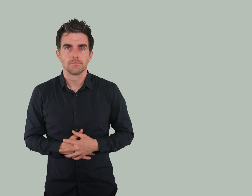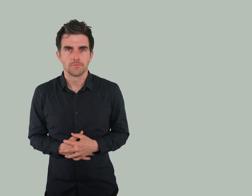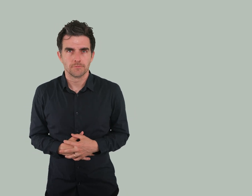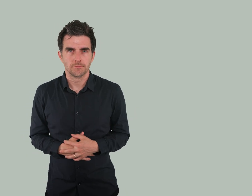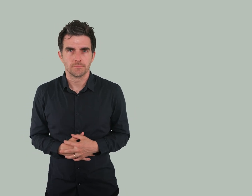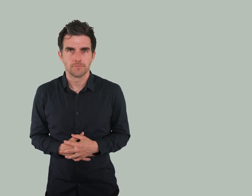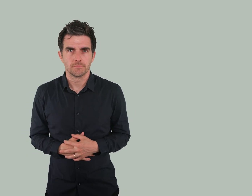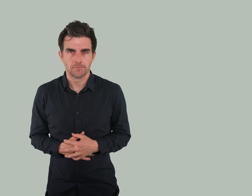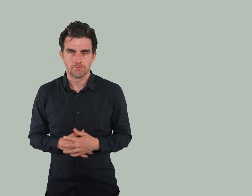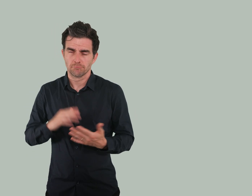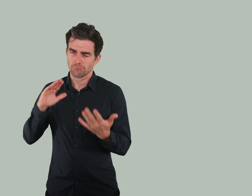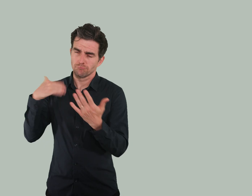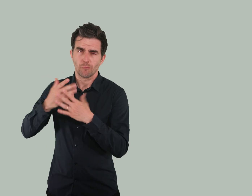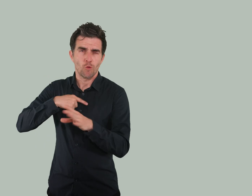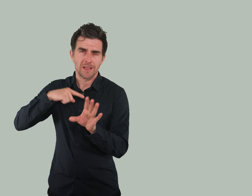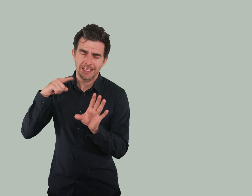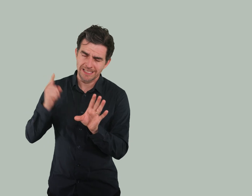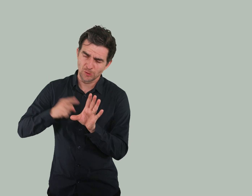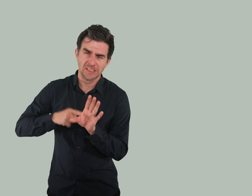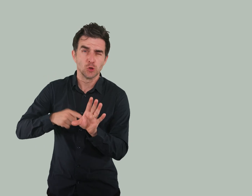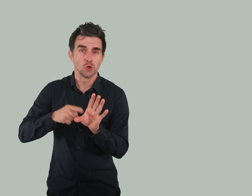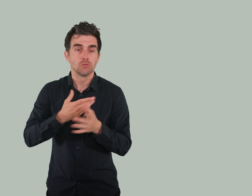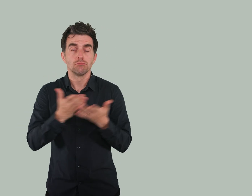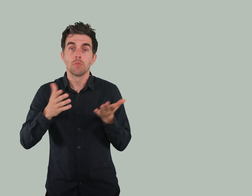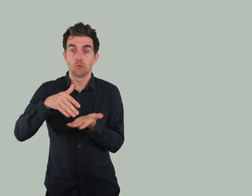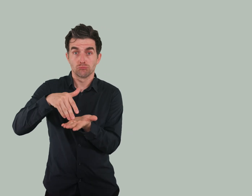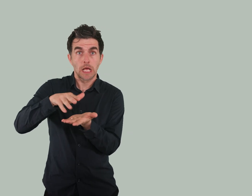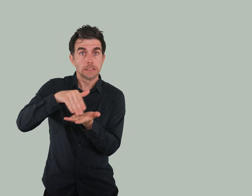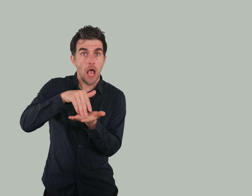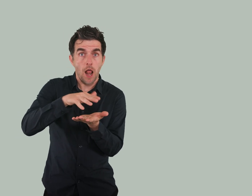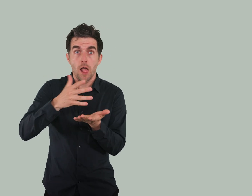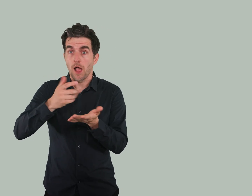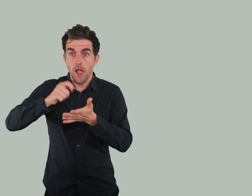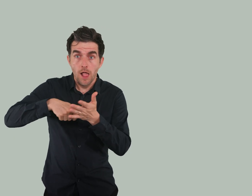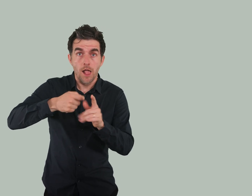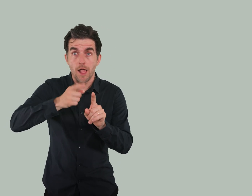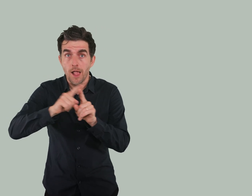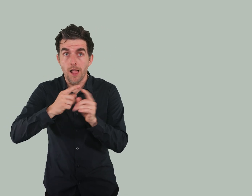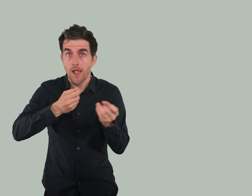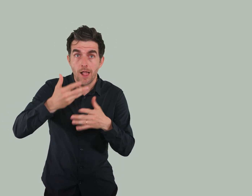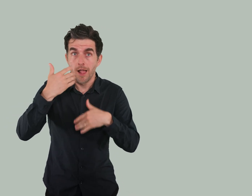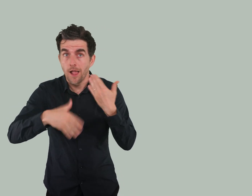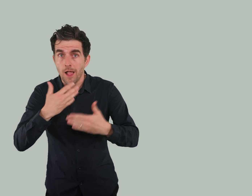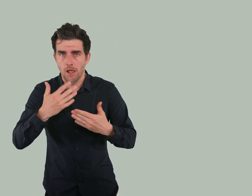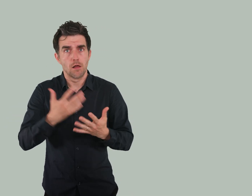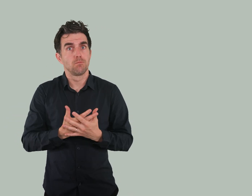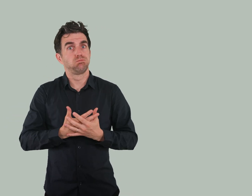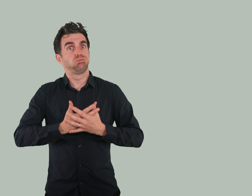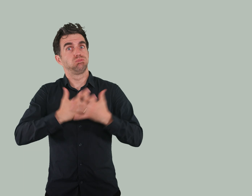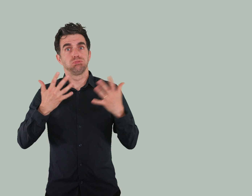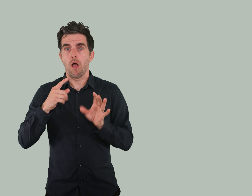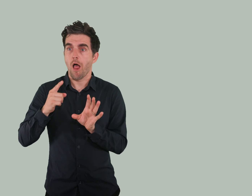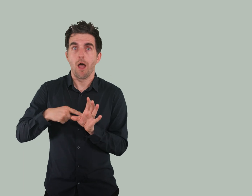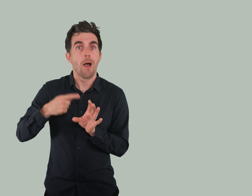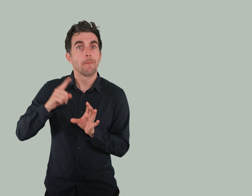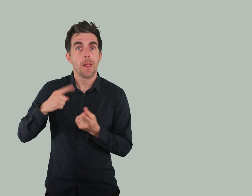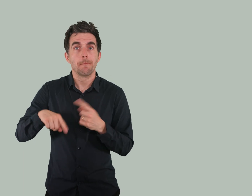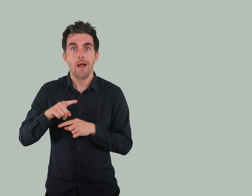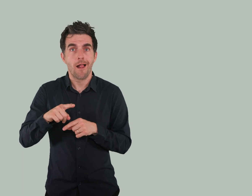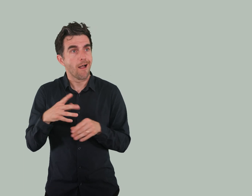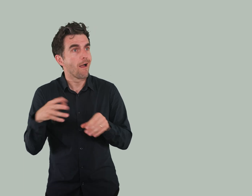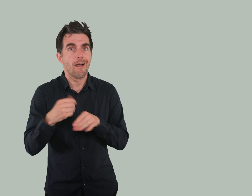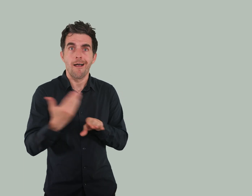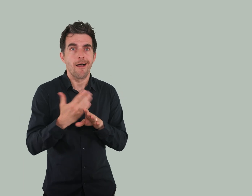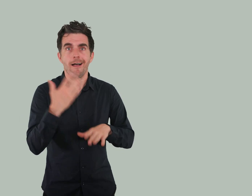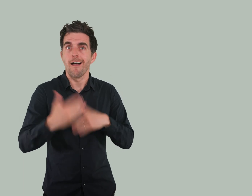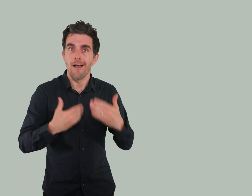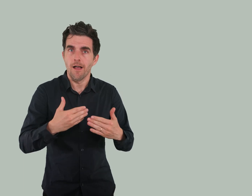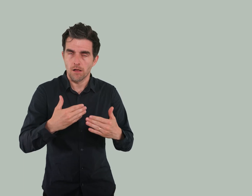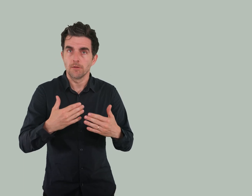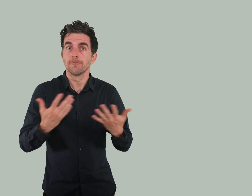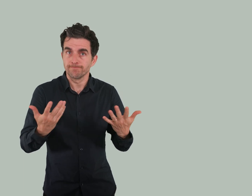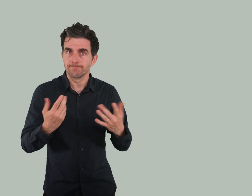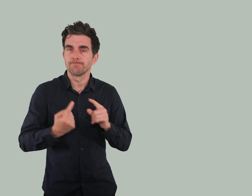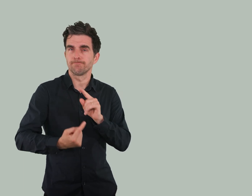237. Retail was for decades the single largest employer of young people.